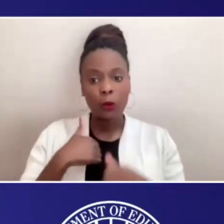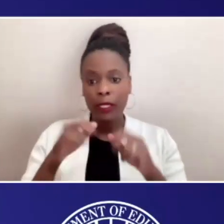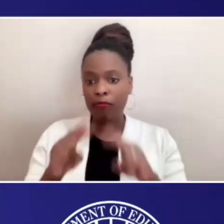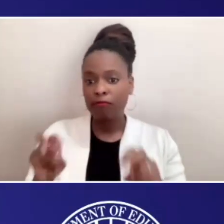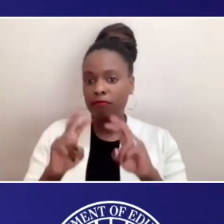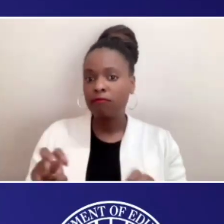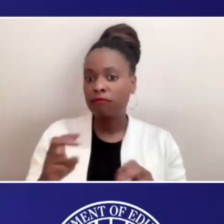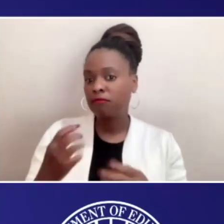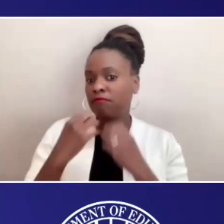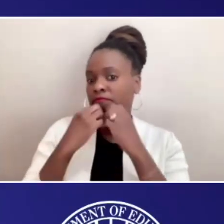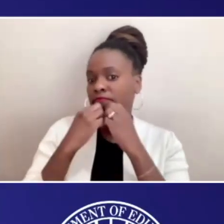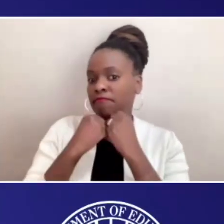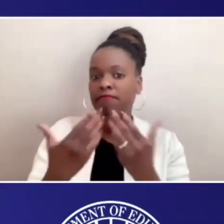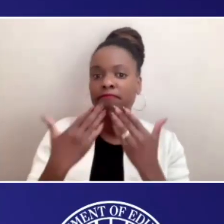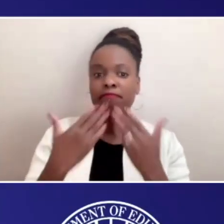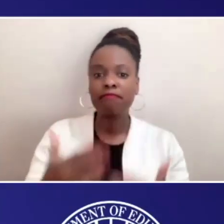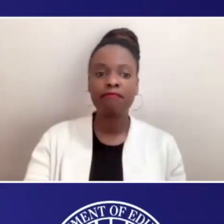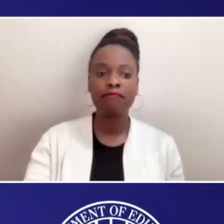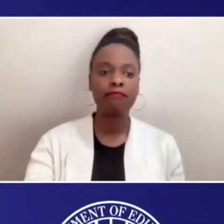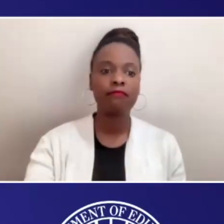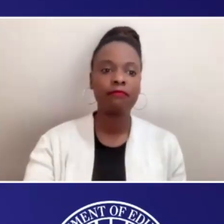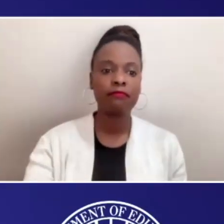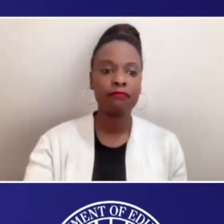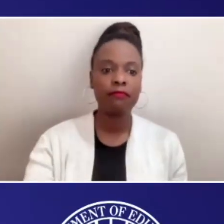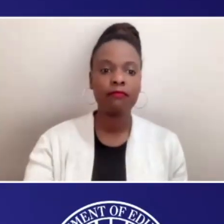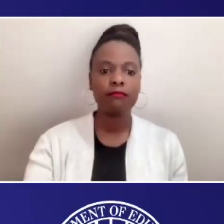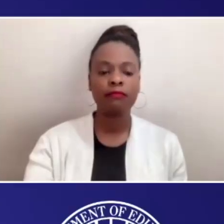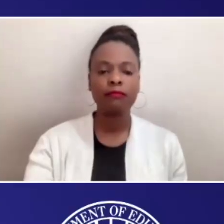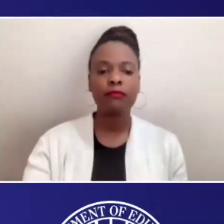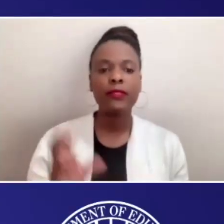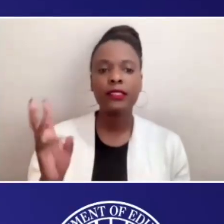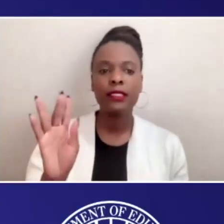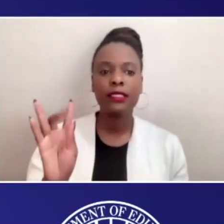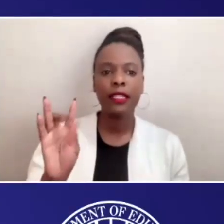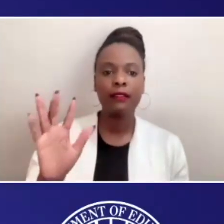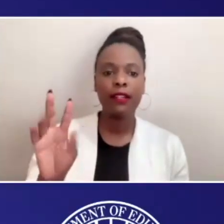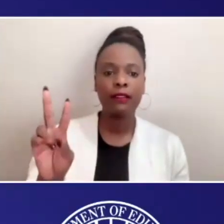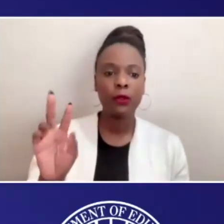Thank you. 685.201, obtaining a loan.